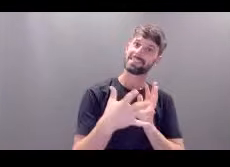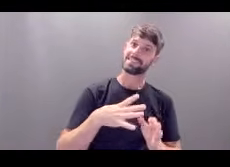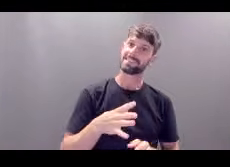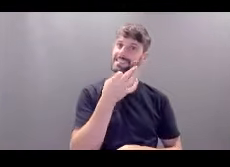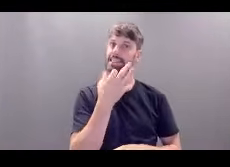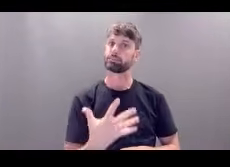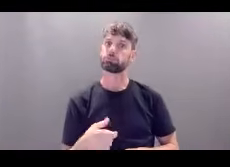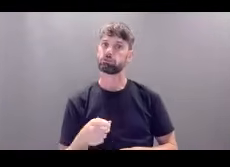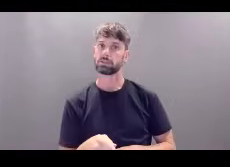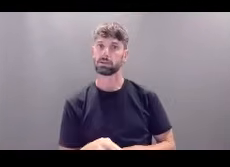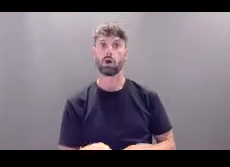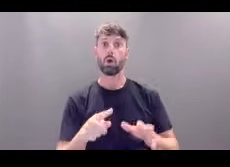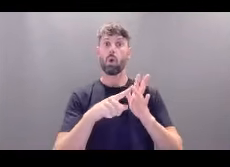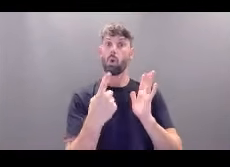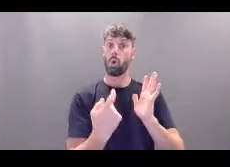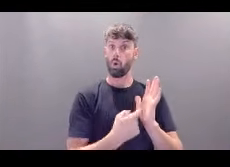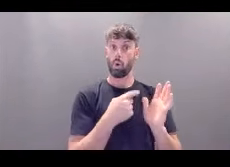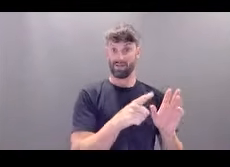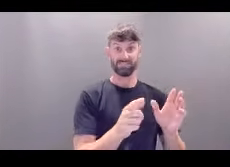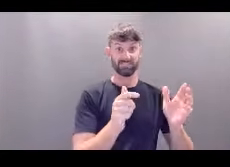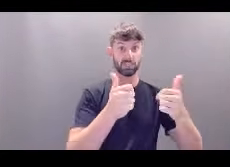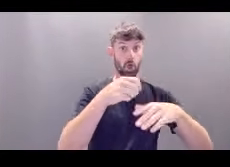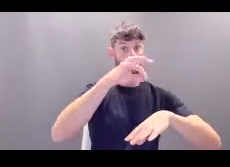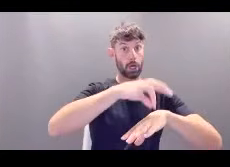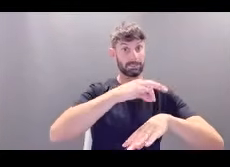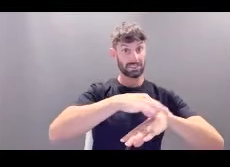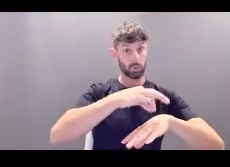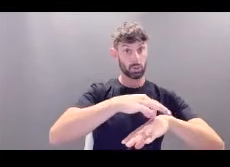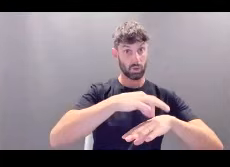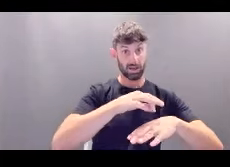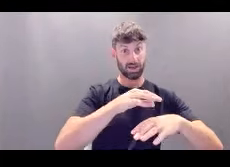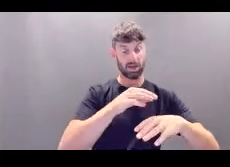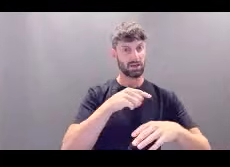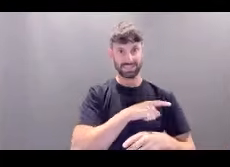if they have left hospital and are waiting for an assessment on their long-term needs,